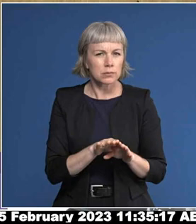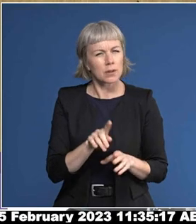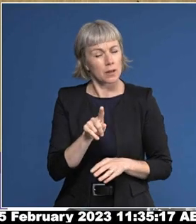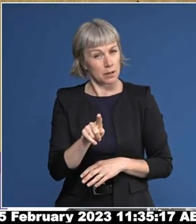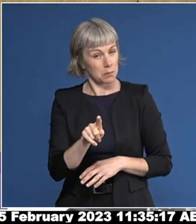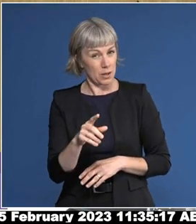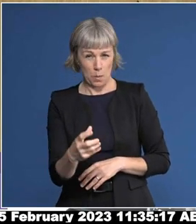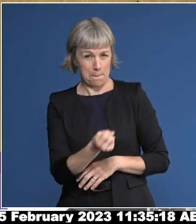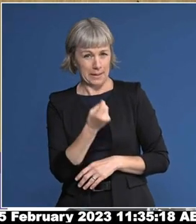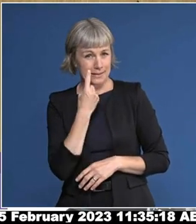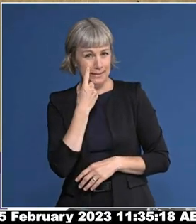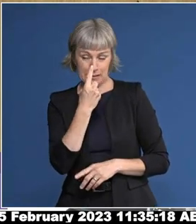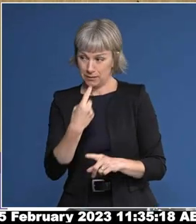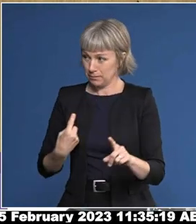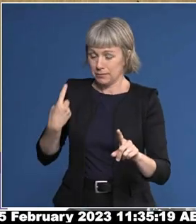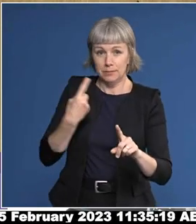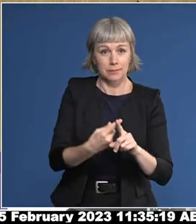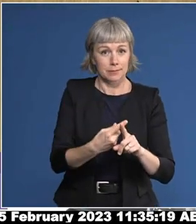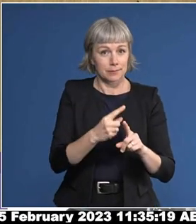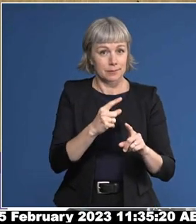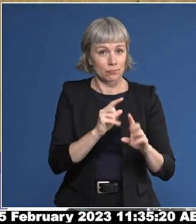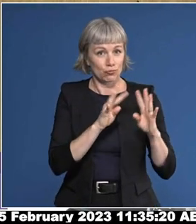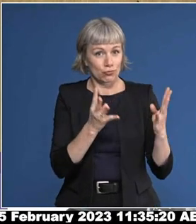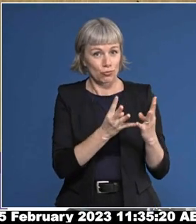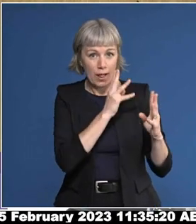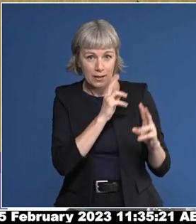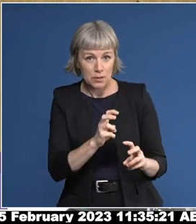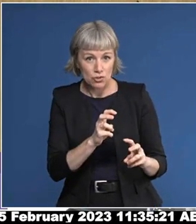Royal Commission that everybody that works in this sector should have the same training